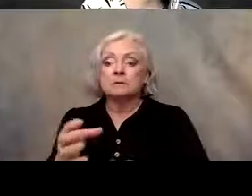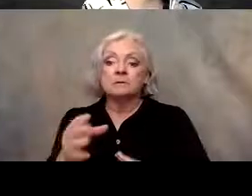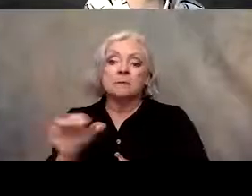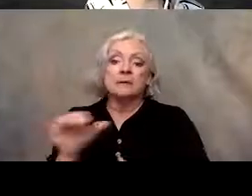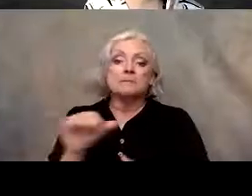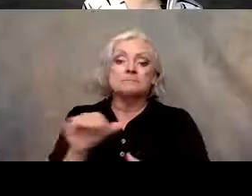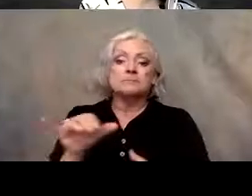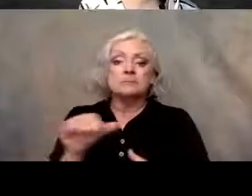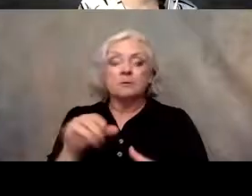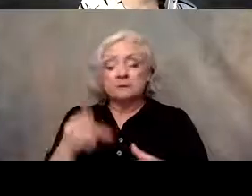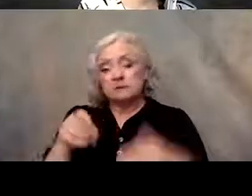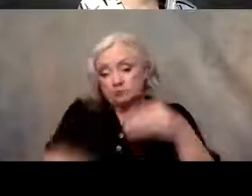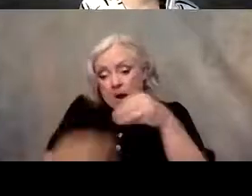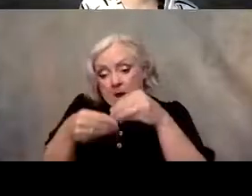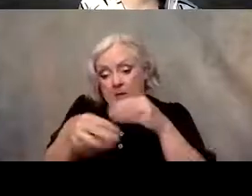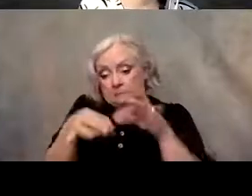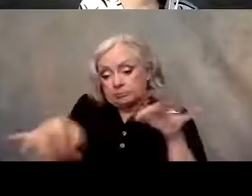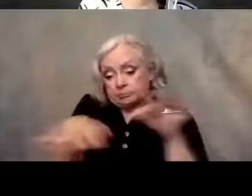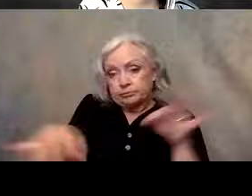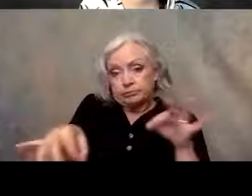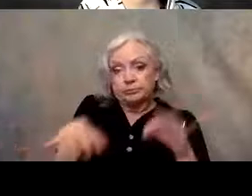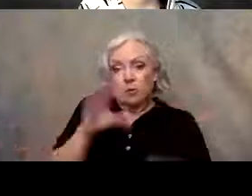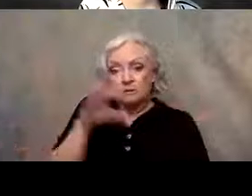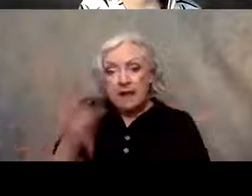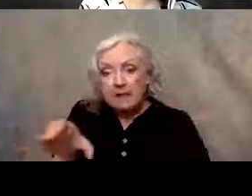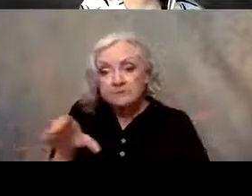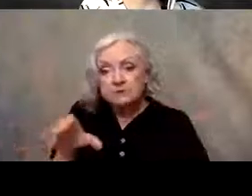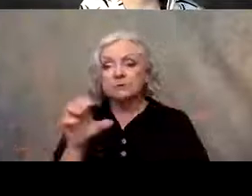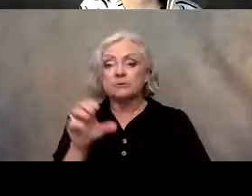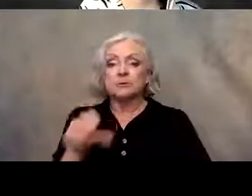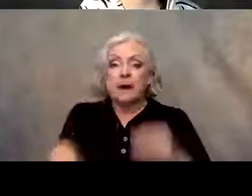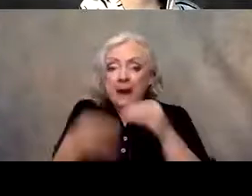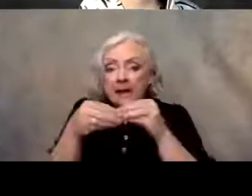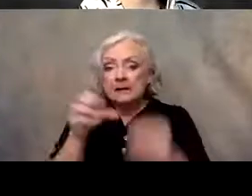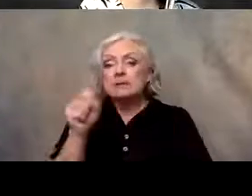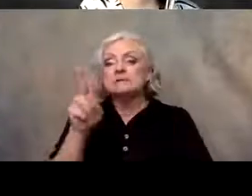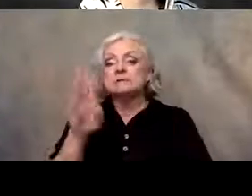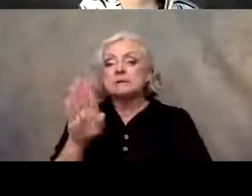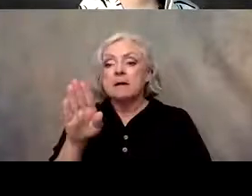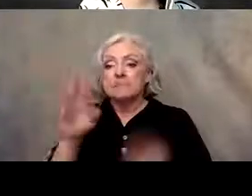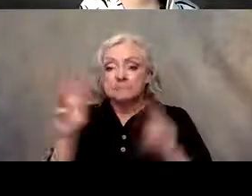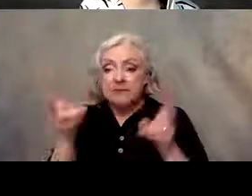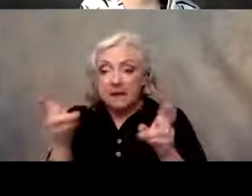we need to subtitle or caption this or do both, and in particular, things that won't be served as well